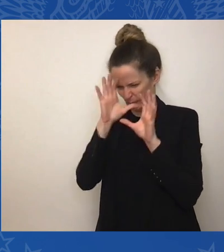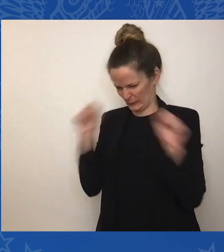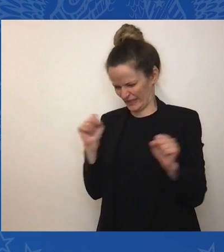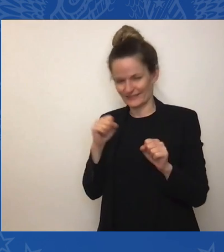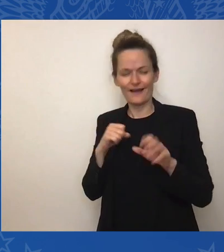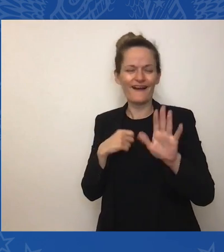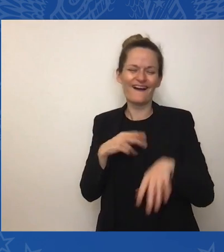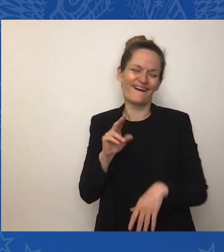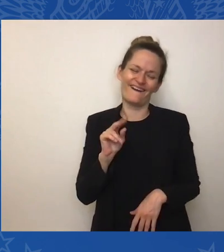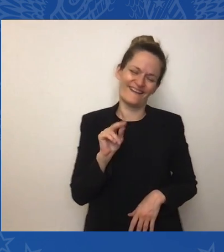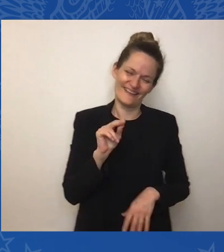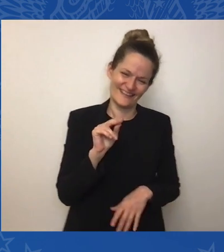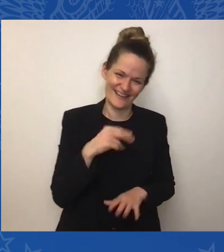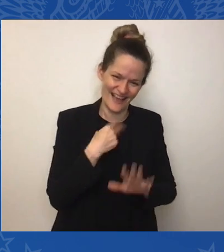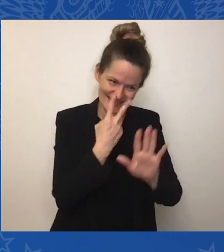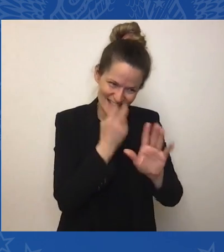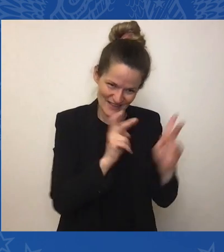when I was in high school. I had no idea of it.